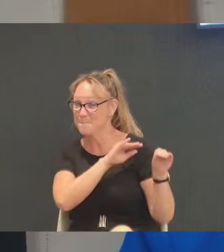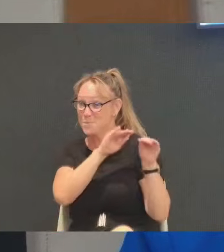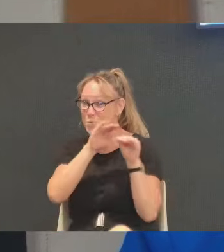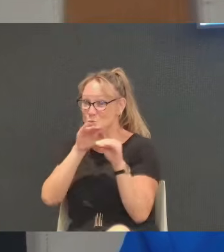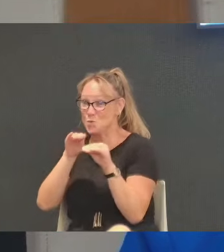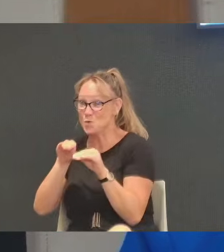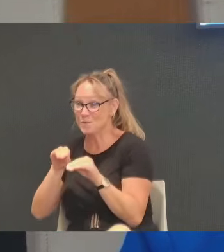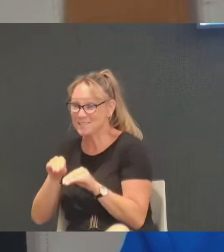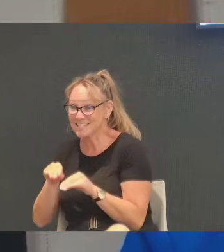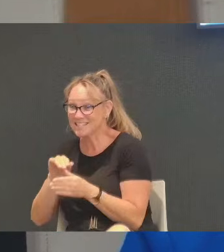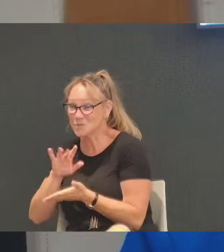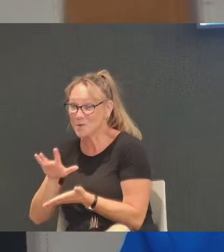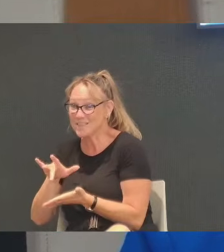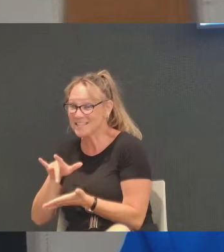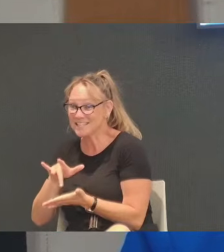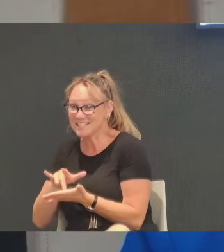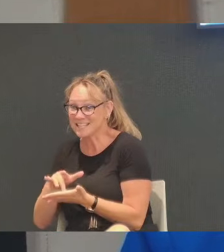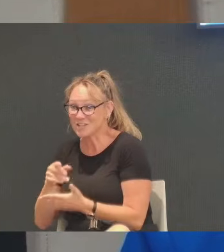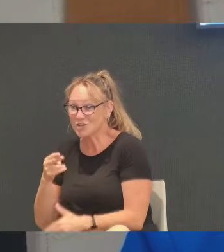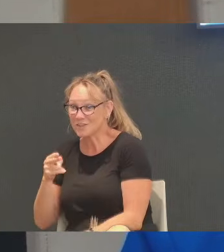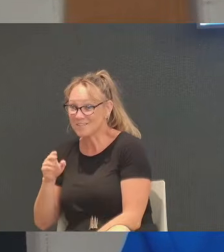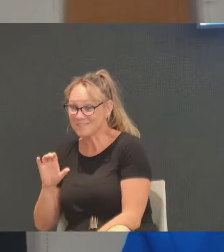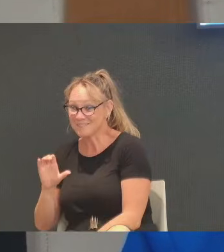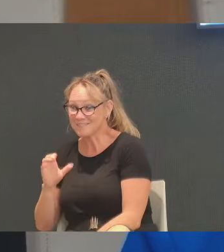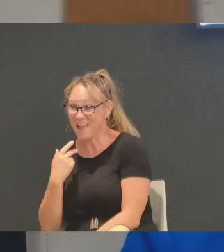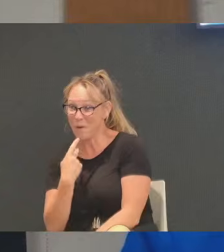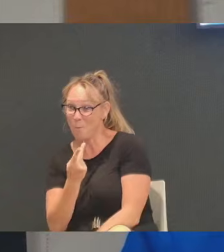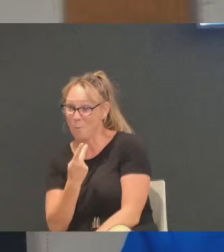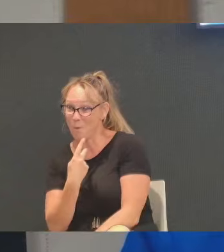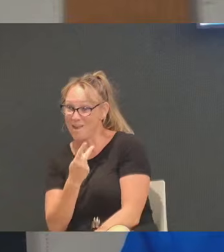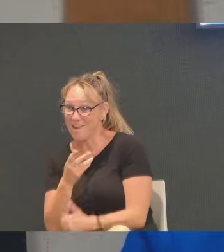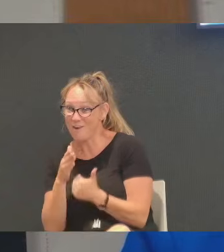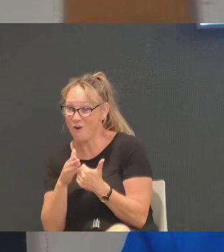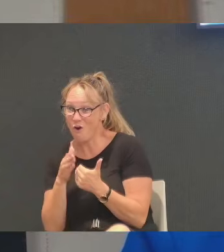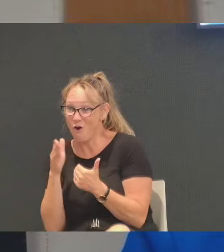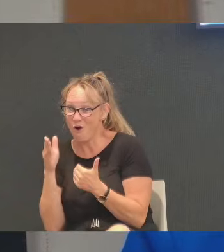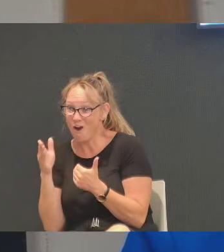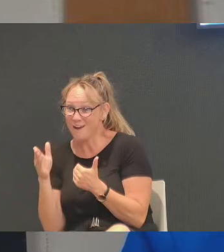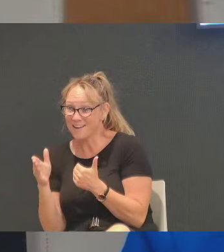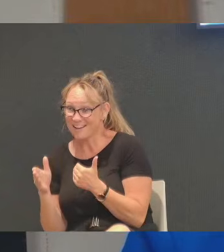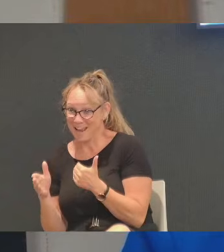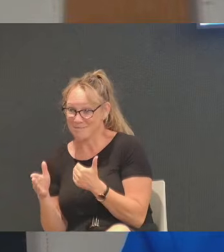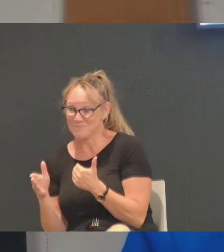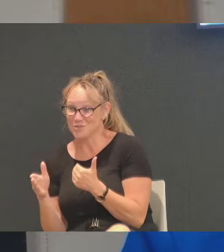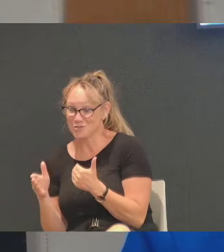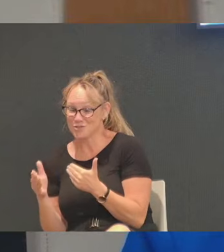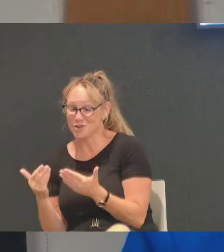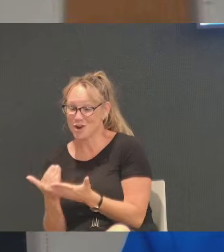Hamilton County and we're in the neighborhood. We are a new neighbor here in the Bond Hill